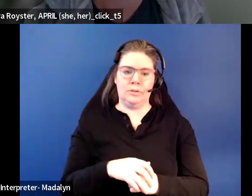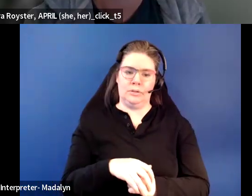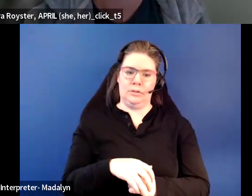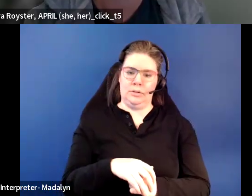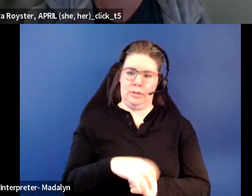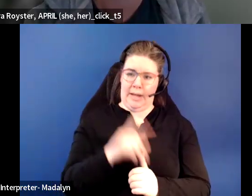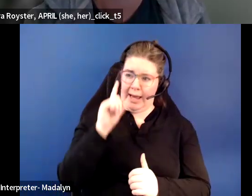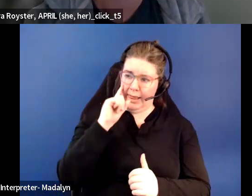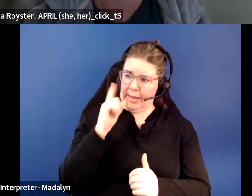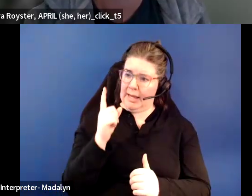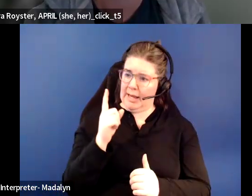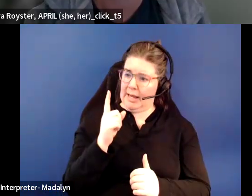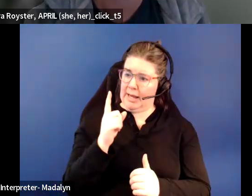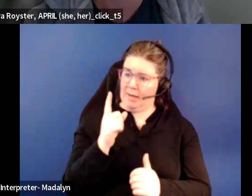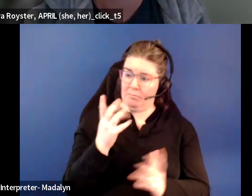Elissa w/ APRIL: really helpful were